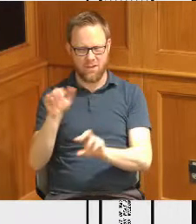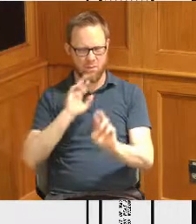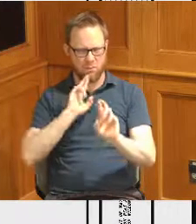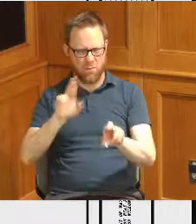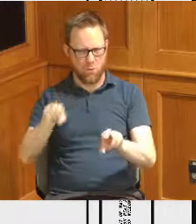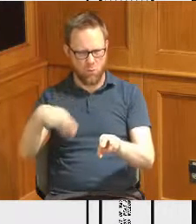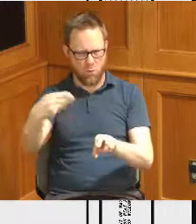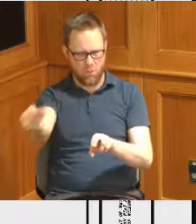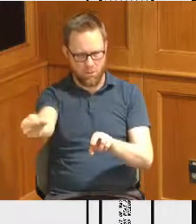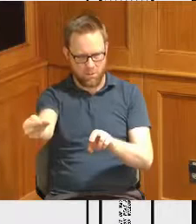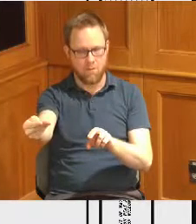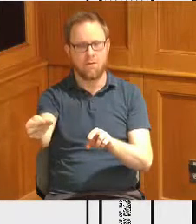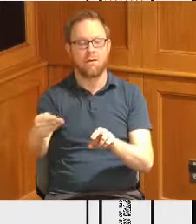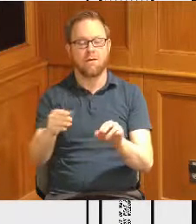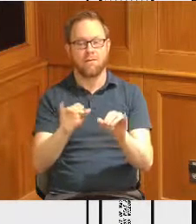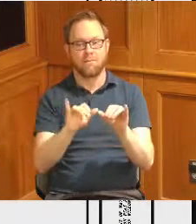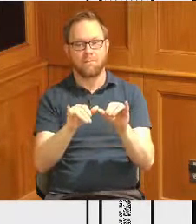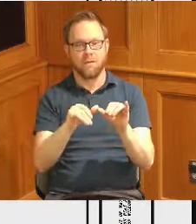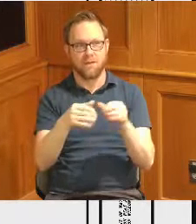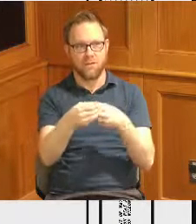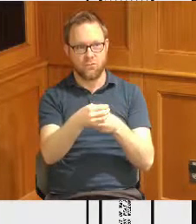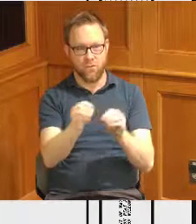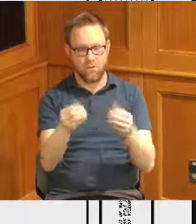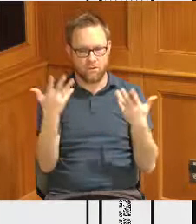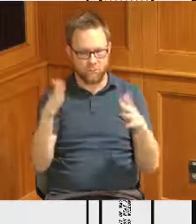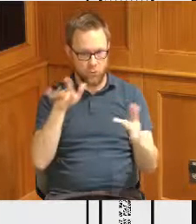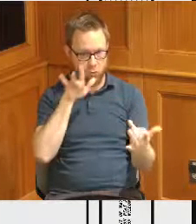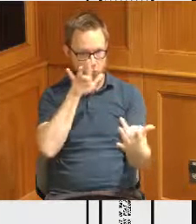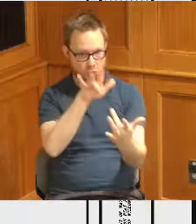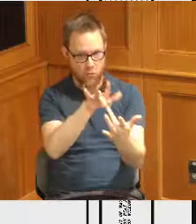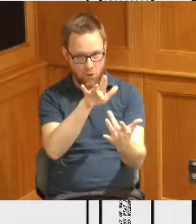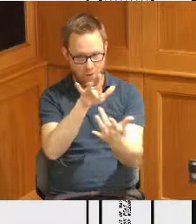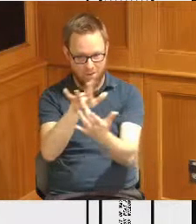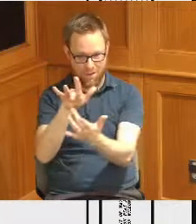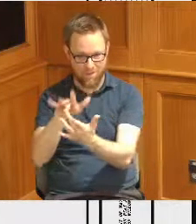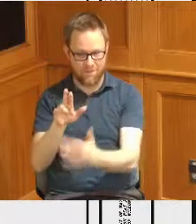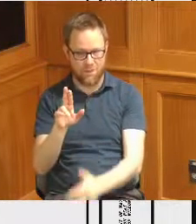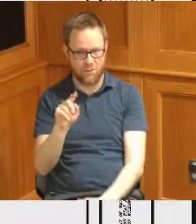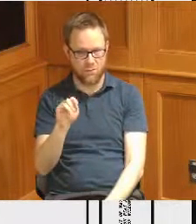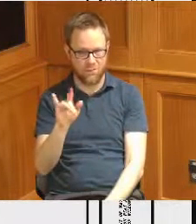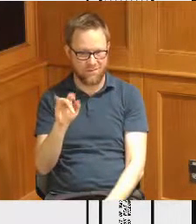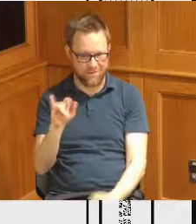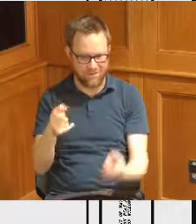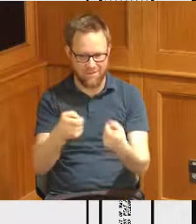but the Engineer's office has reached out to the utilities and the parties involved